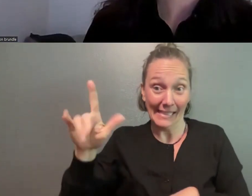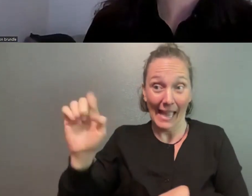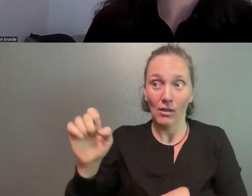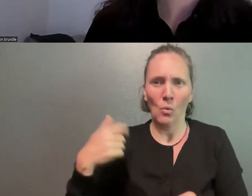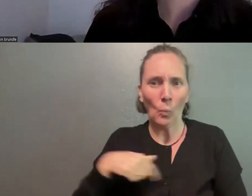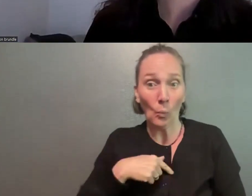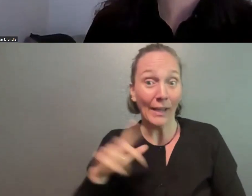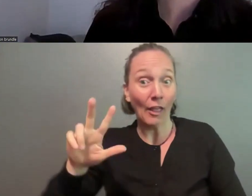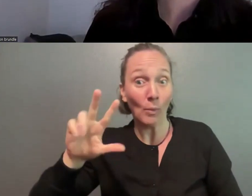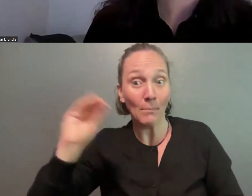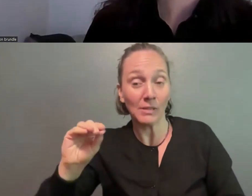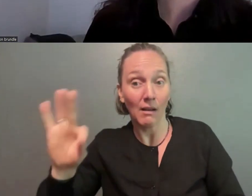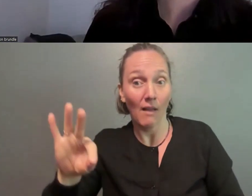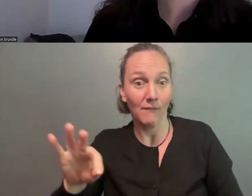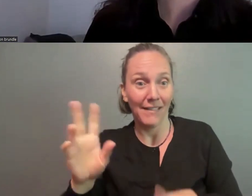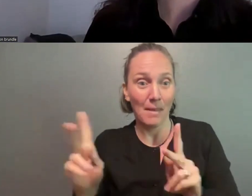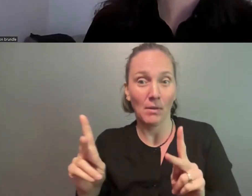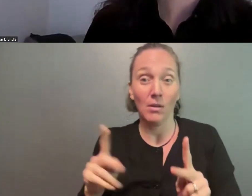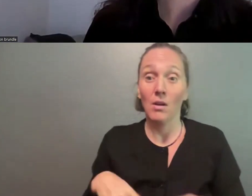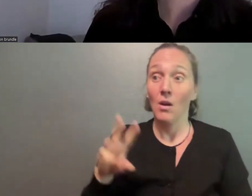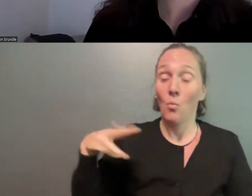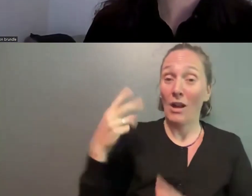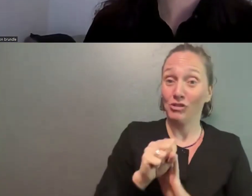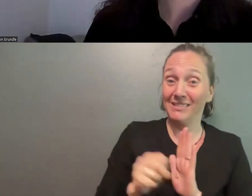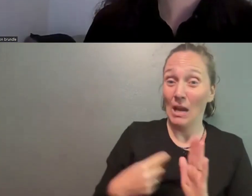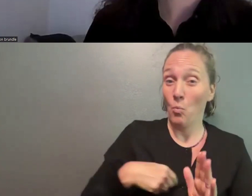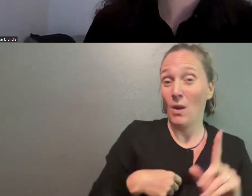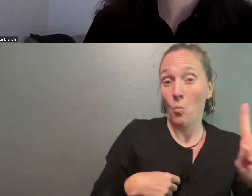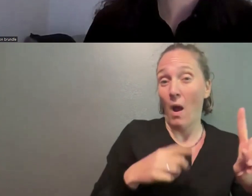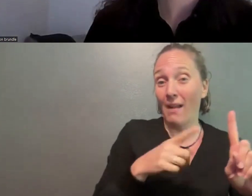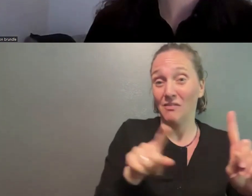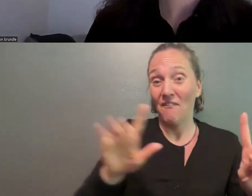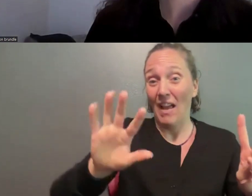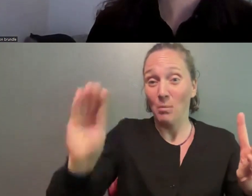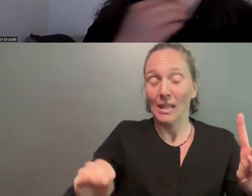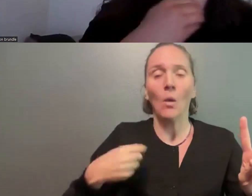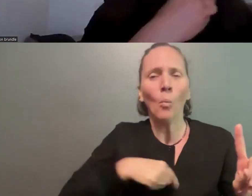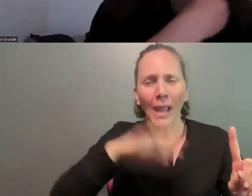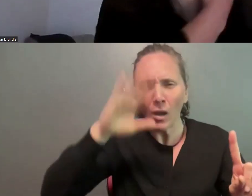In the state of Washington it’s between one and five, depending on who you count. We know that ACS [American Community Survey] is wrong.